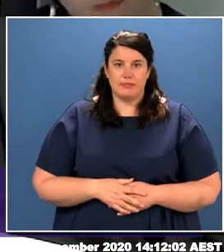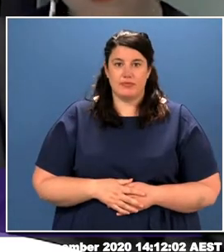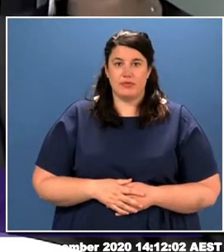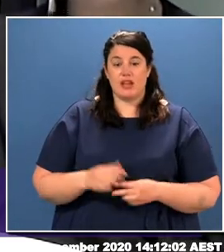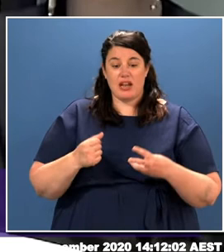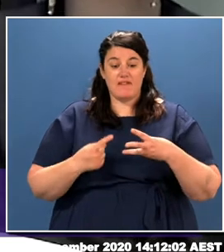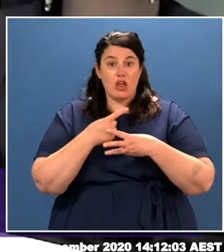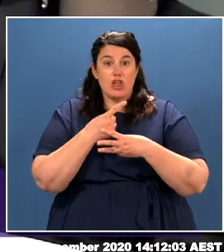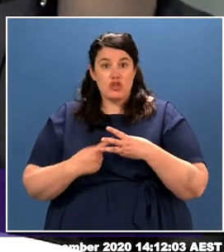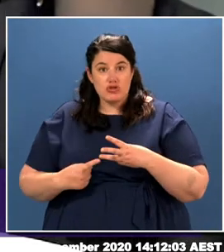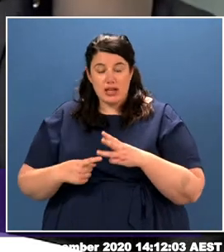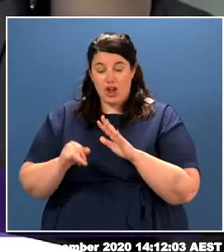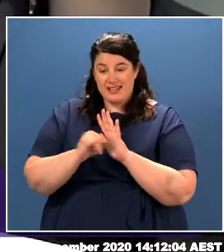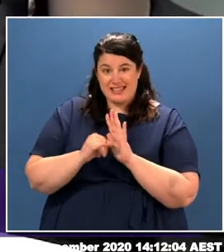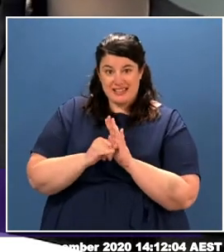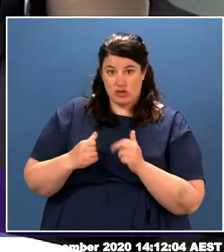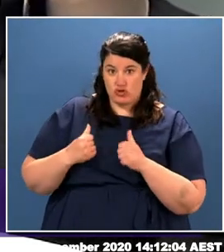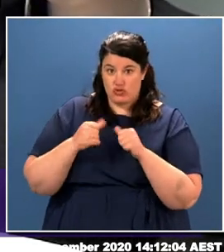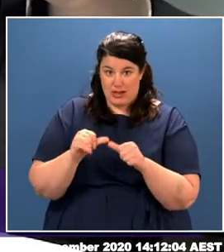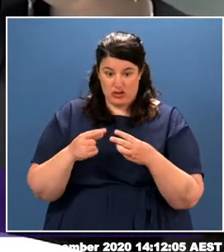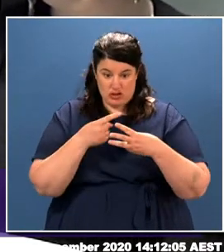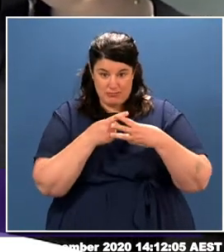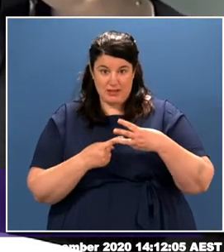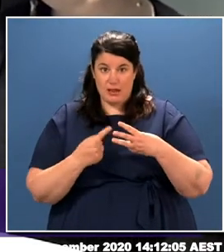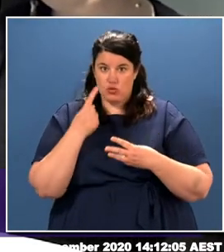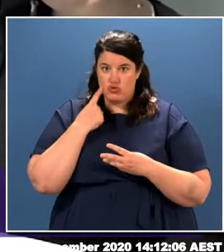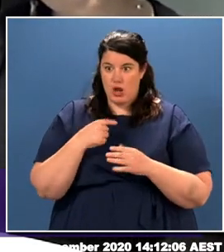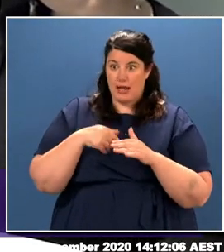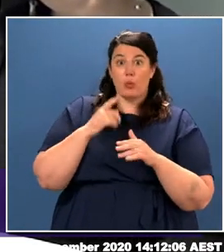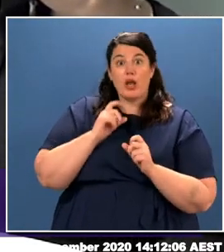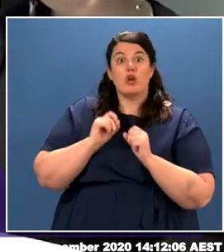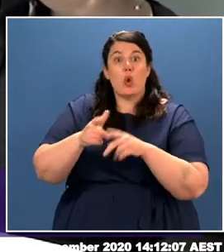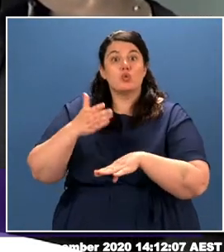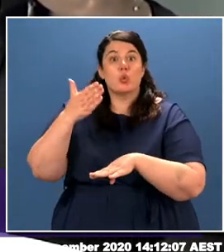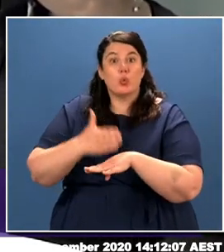strategies that sexuality diverse people would utilise in the employment context.